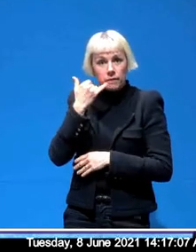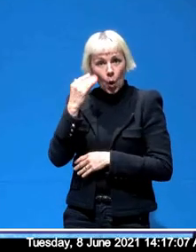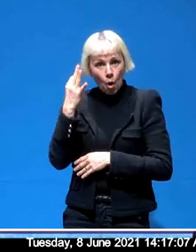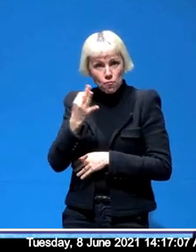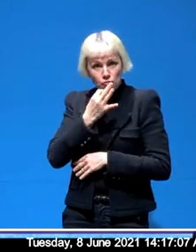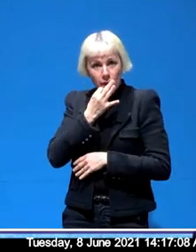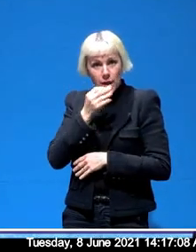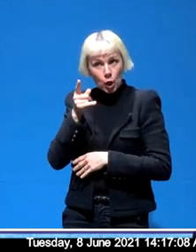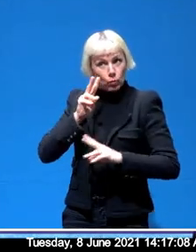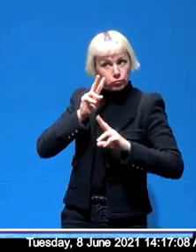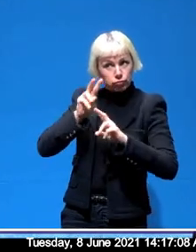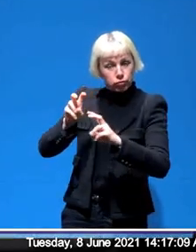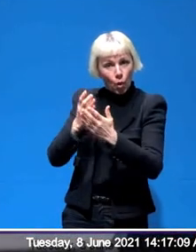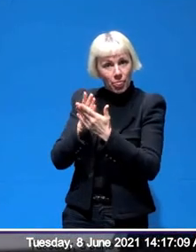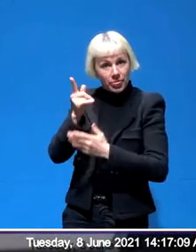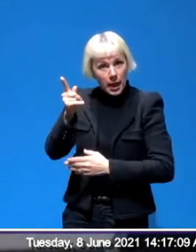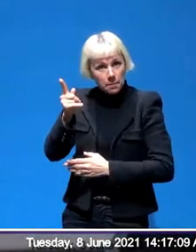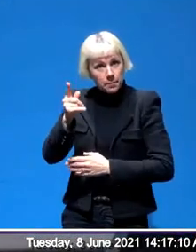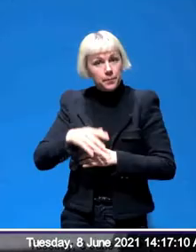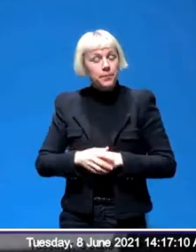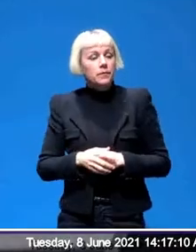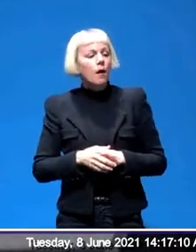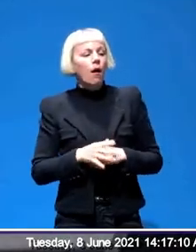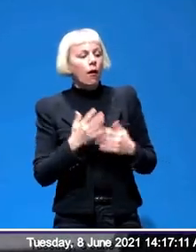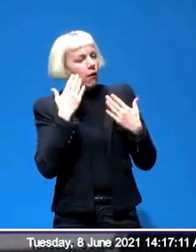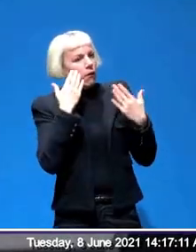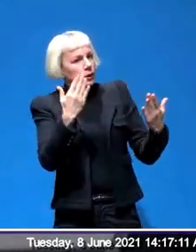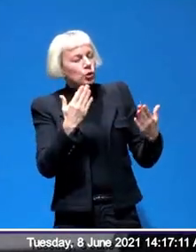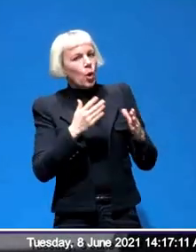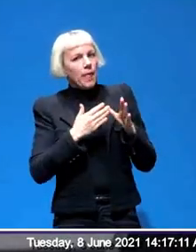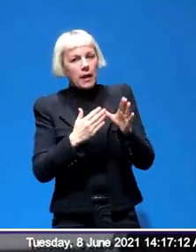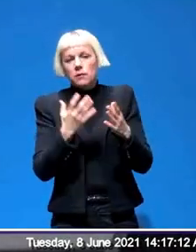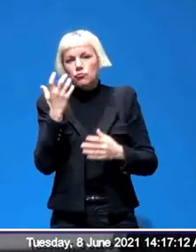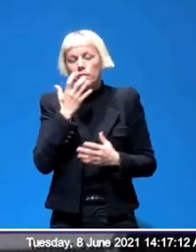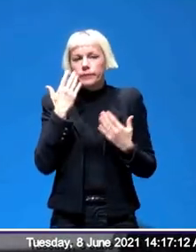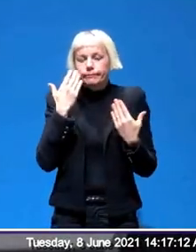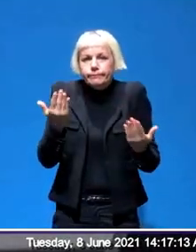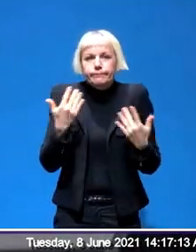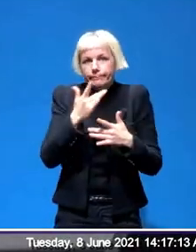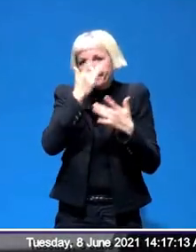Sorry, I don't know. I'm sorry, I don't know the answer to that question. I didn't.